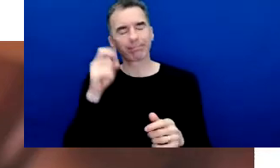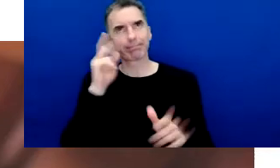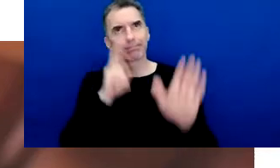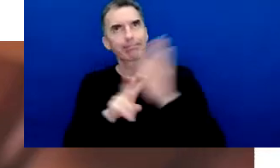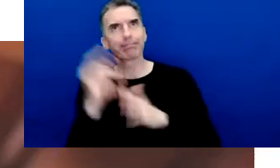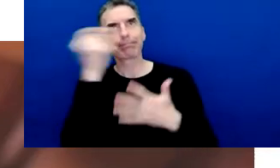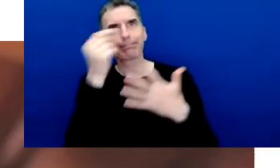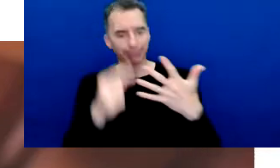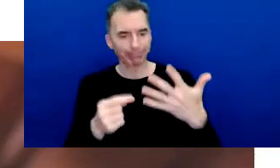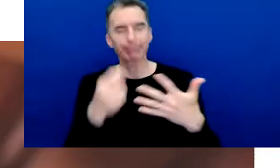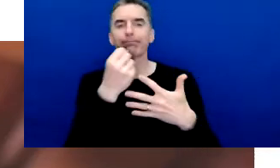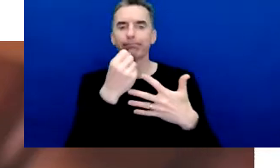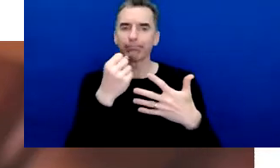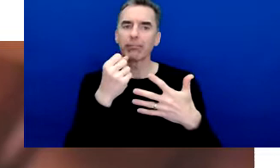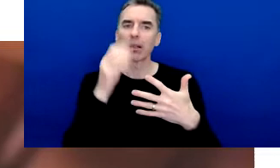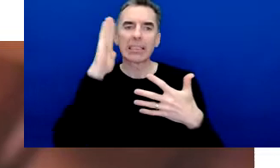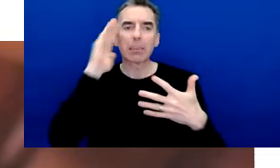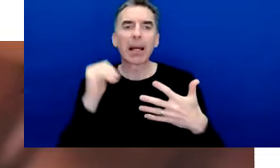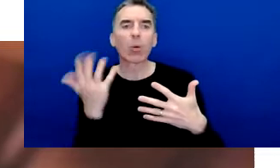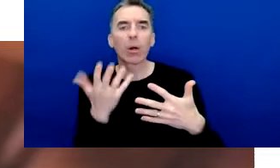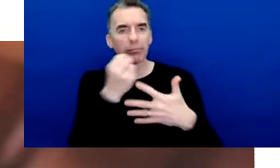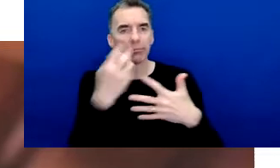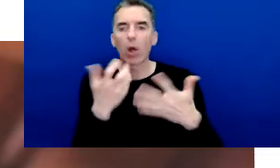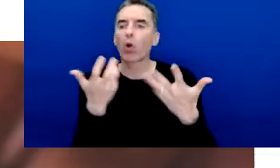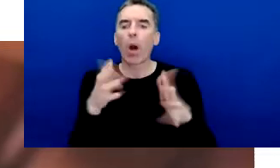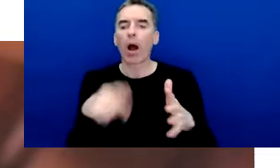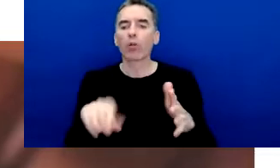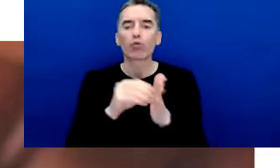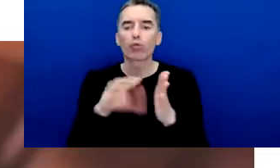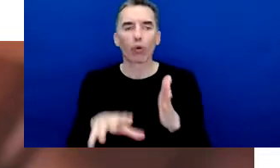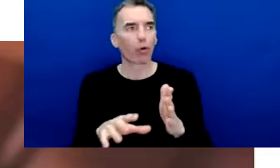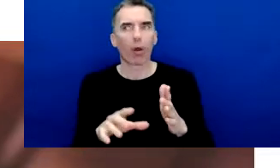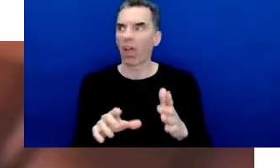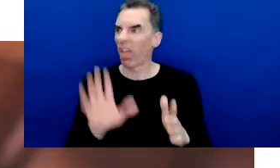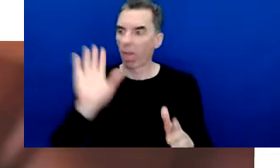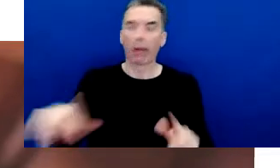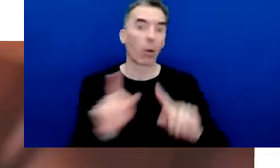so they don't end up with. Sean, thank you for that reminder, Lydia, it's sweet.